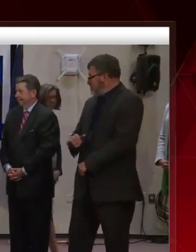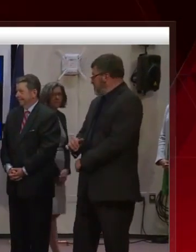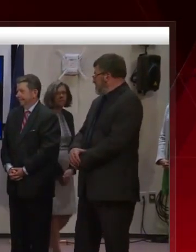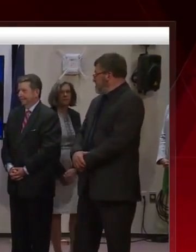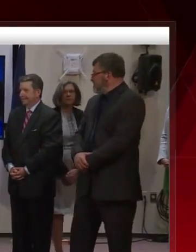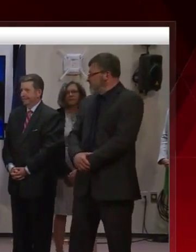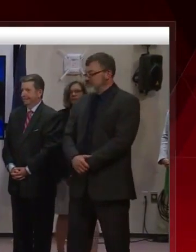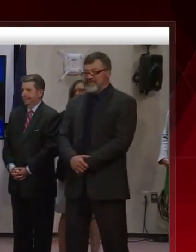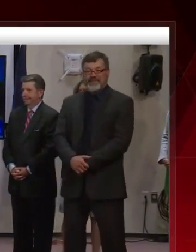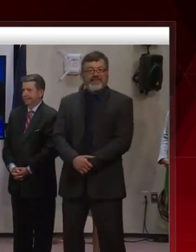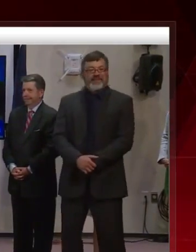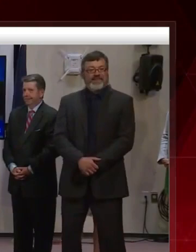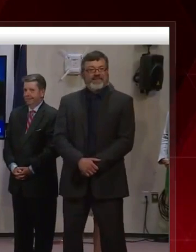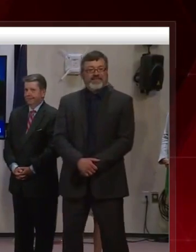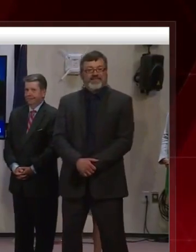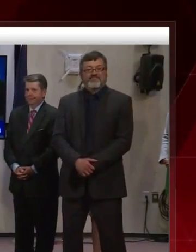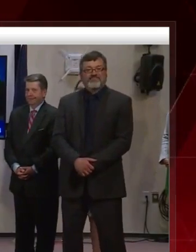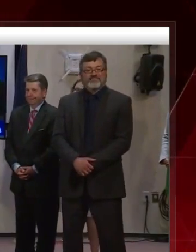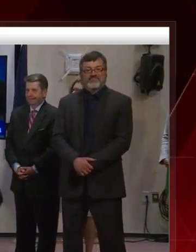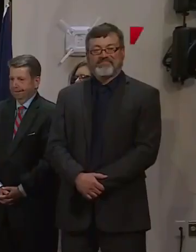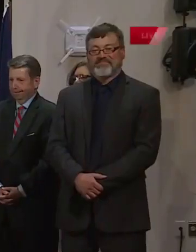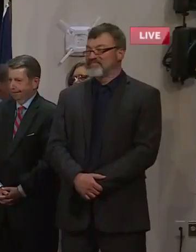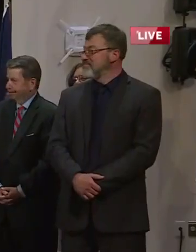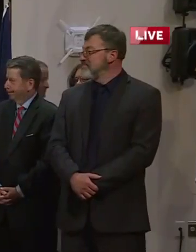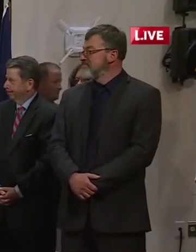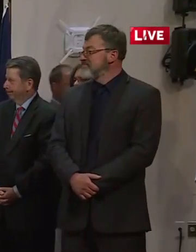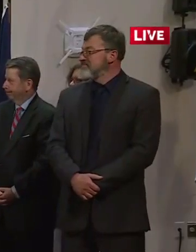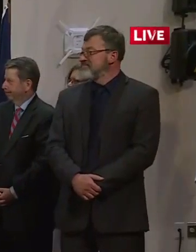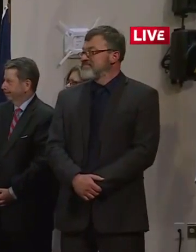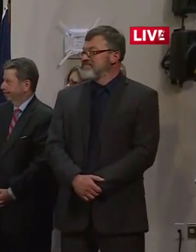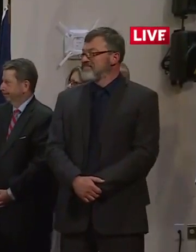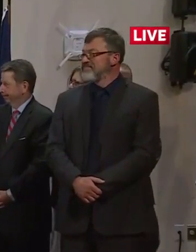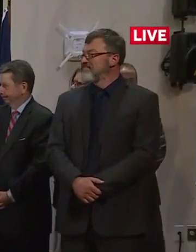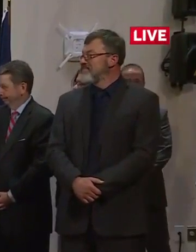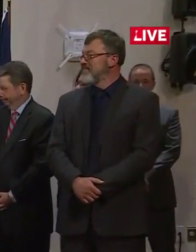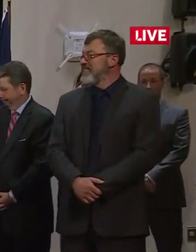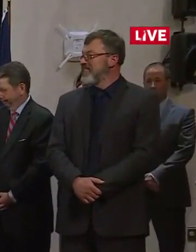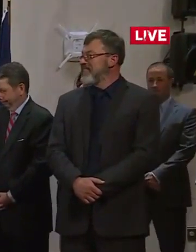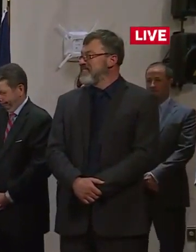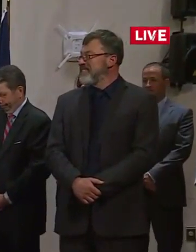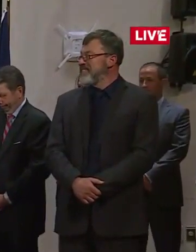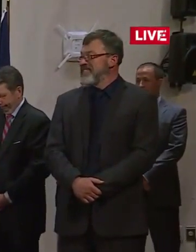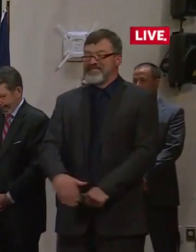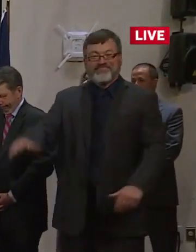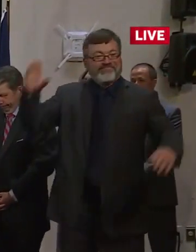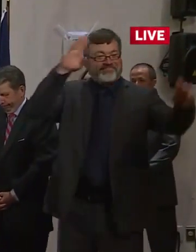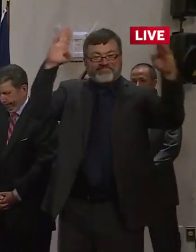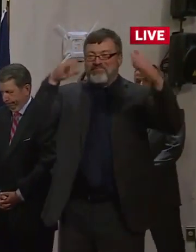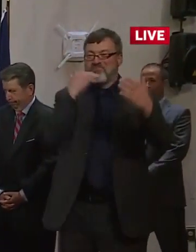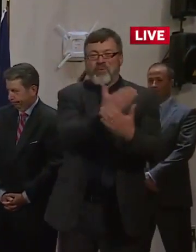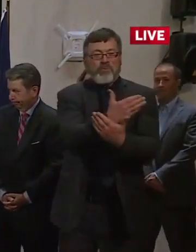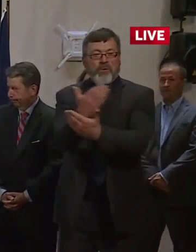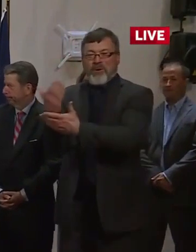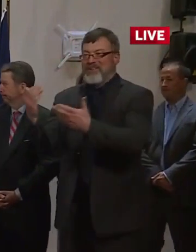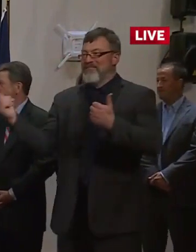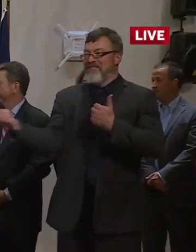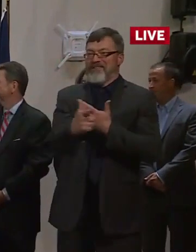RIGHT NOW VERMONT GOVERNOR PHIL SCOTT HAS A SPECIAL UPDATE ON THE STATE CORONIRUSAV VACCINE .